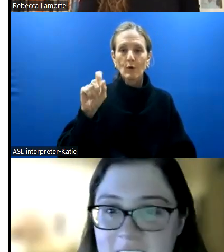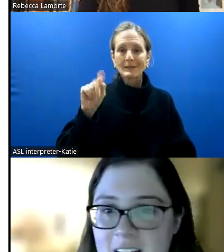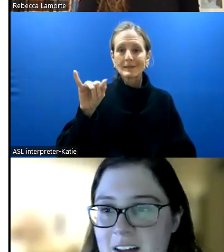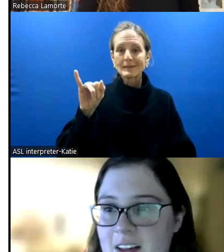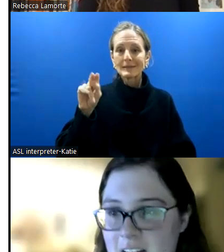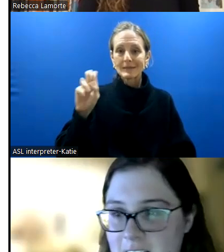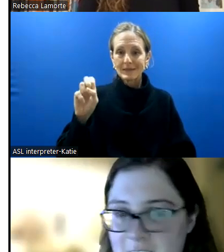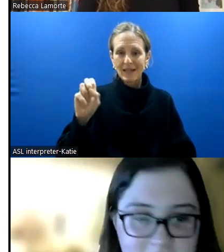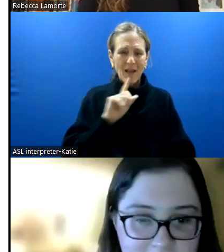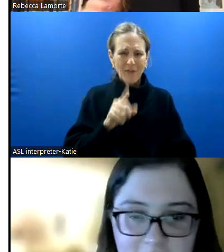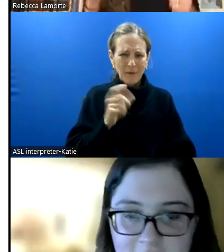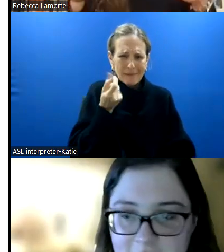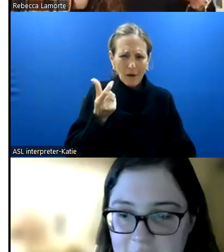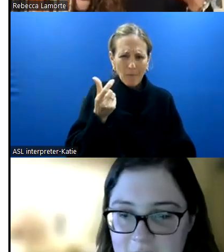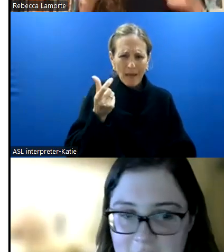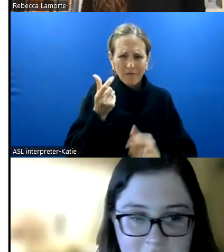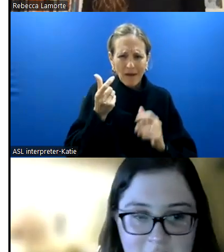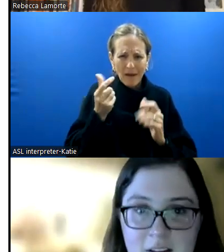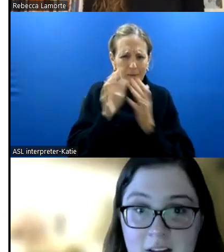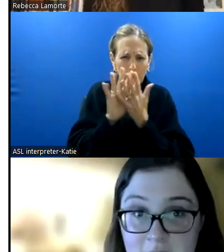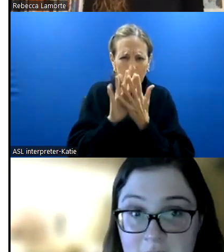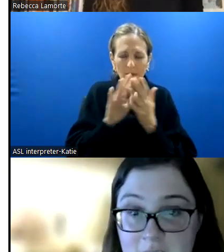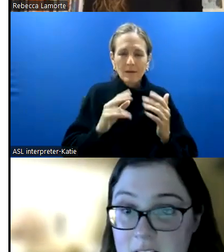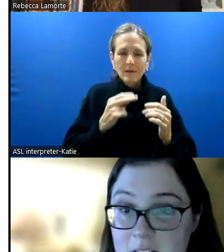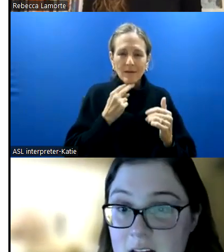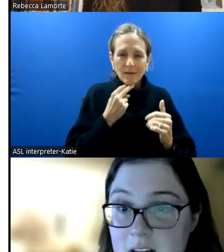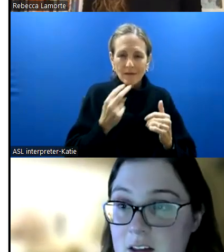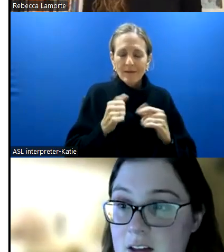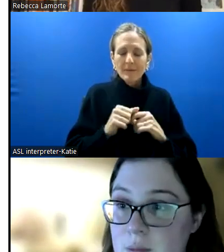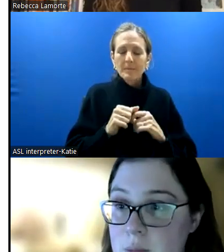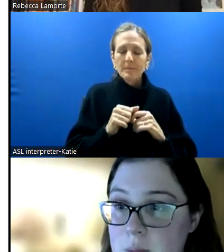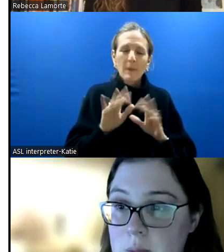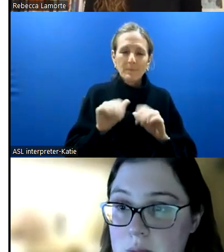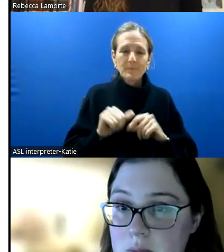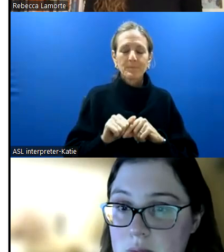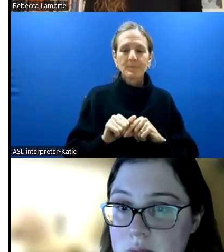There's a little bit of feedback. For me, running